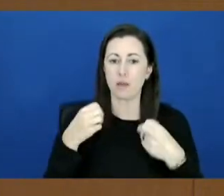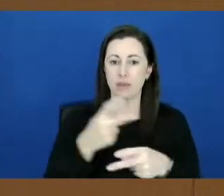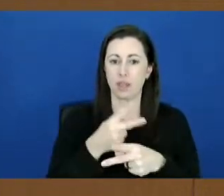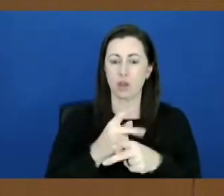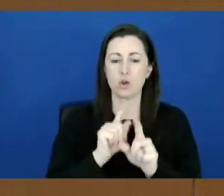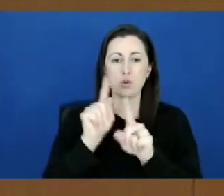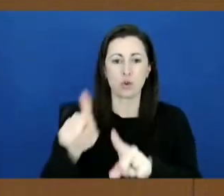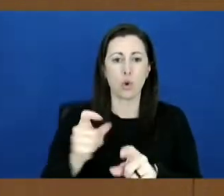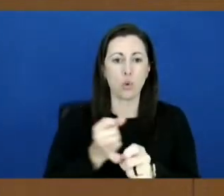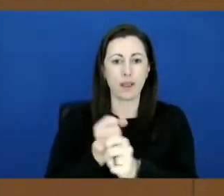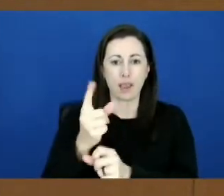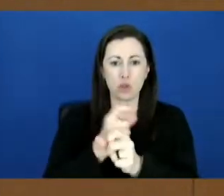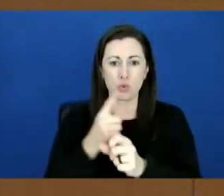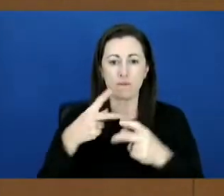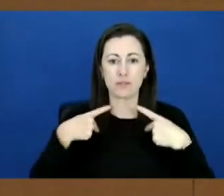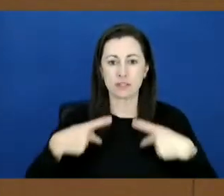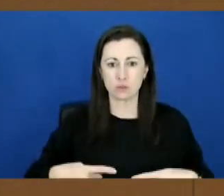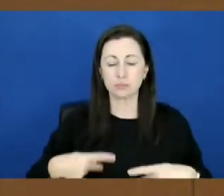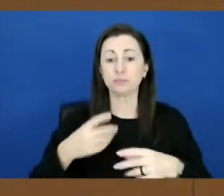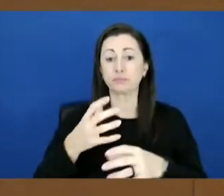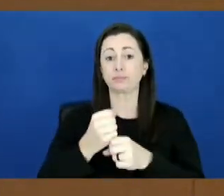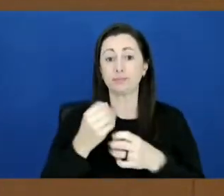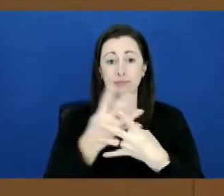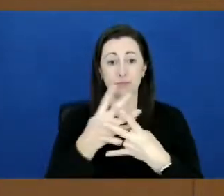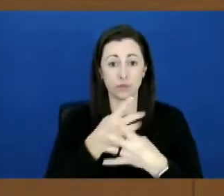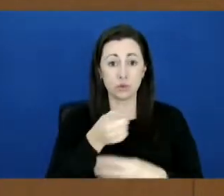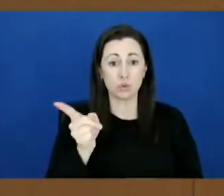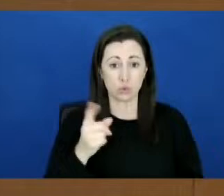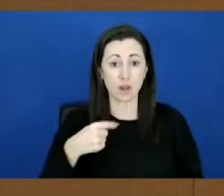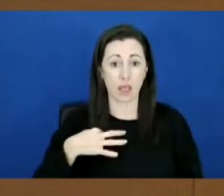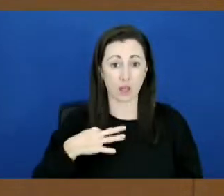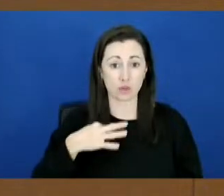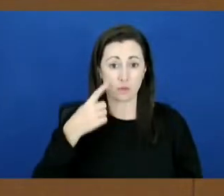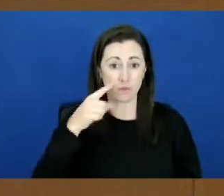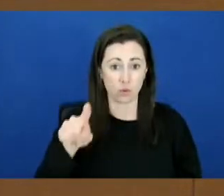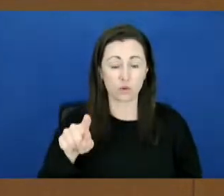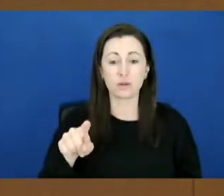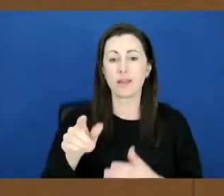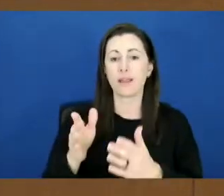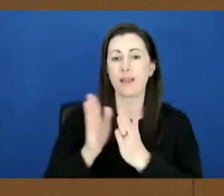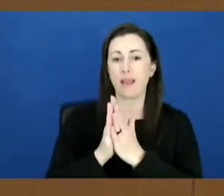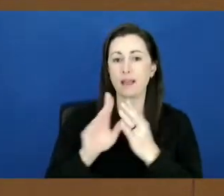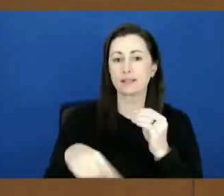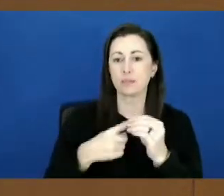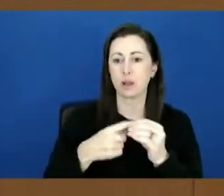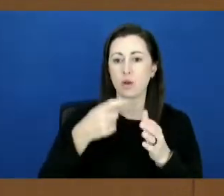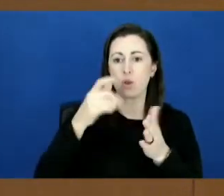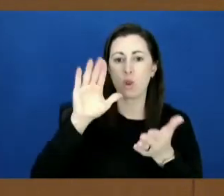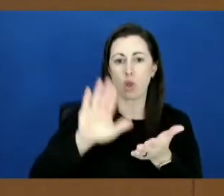AND POSSIBLE EXPENSE FOR YOUR PREVENTATIVE HEALTHCARE. GO TO OUR ANNUAL FINANCIAL.